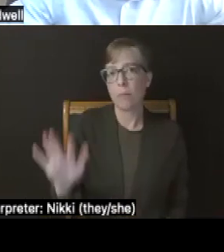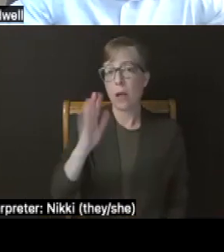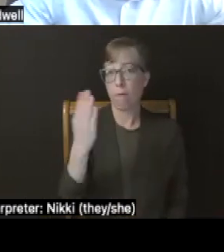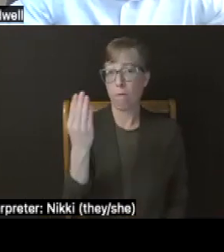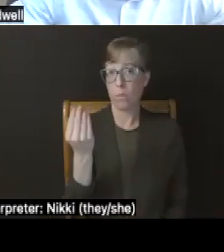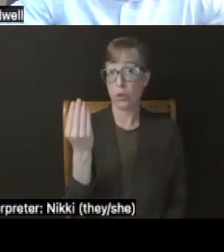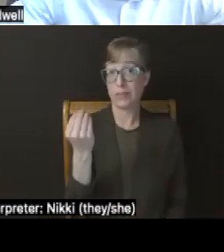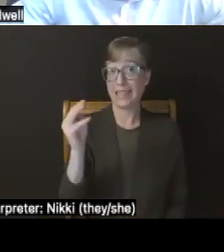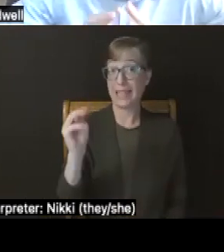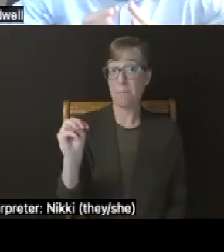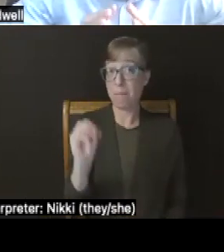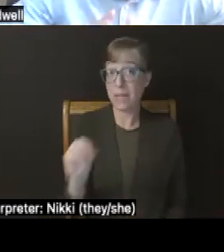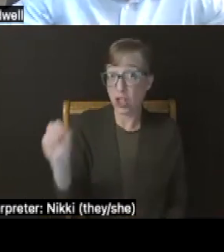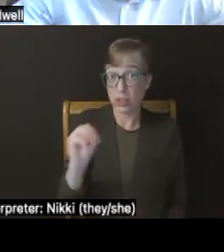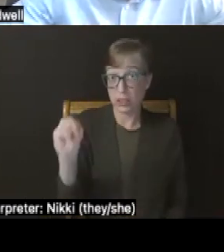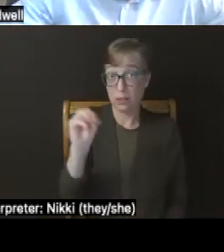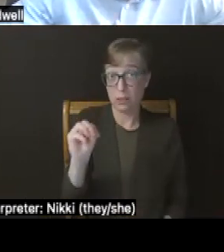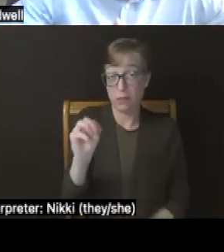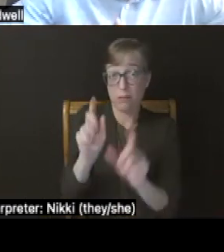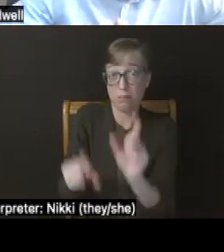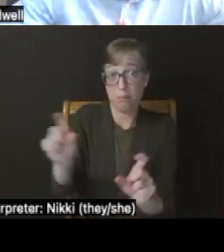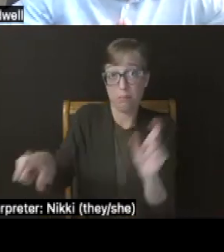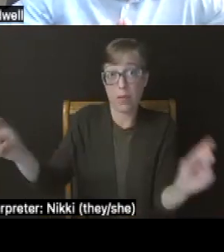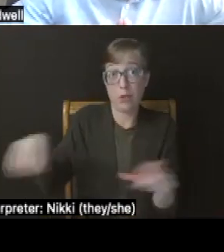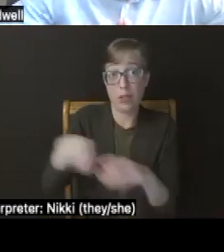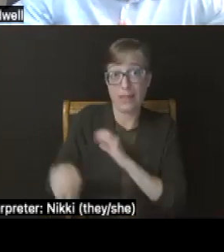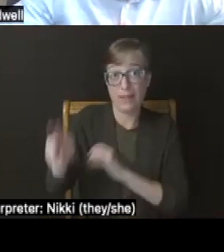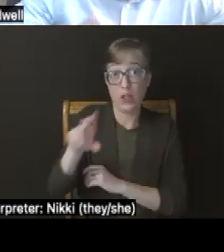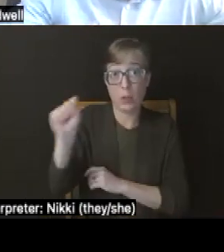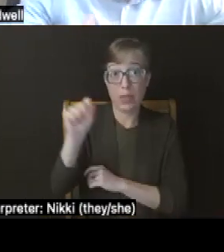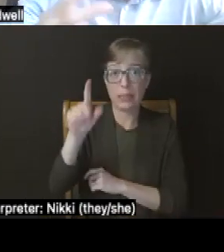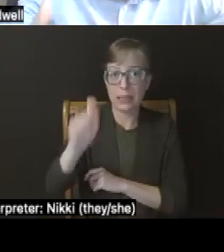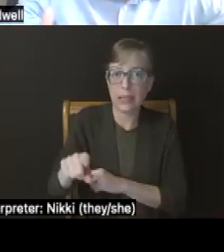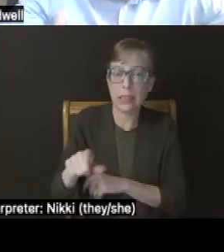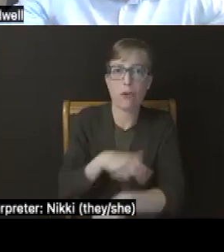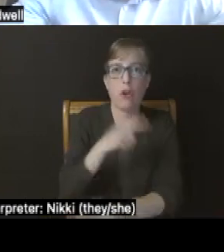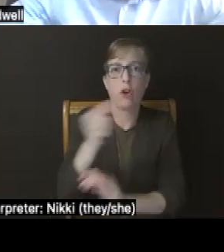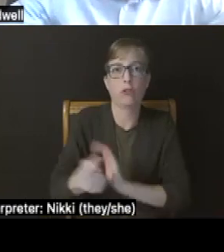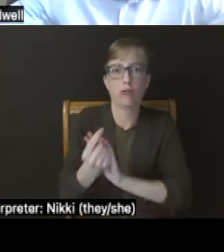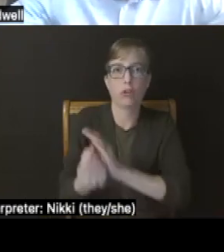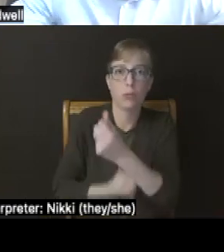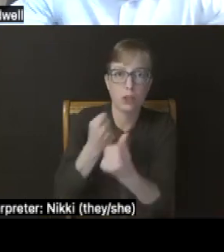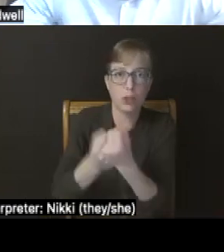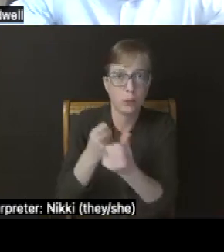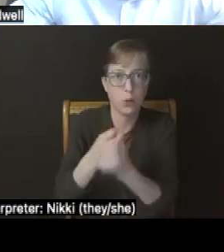Need some form of long term services and supports. And really that's assistance with